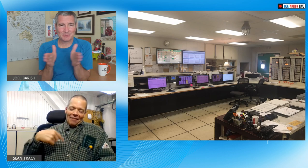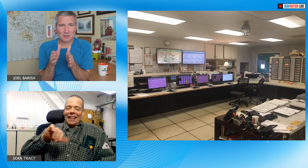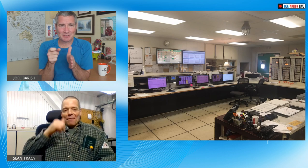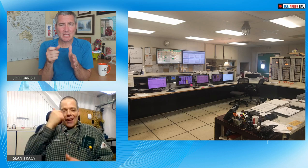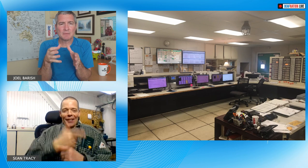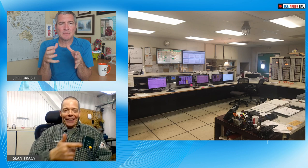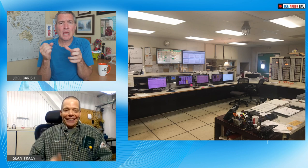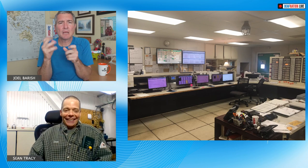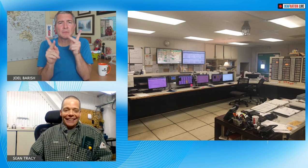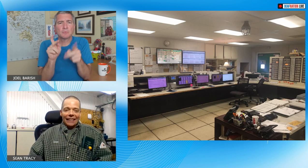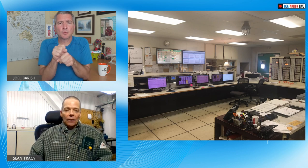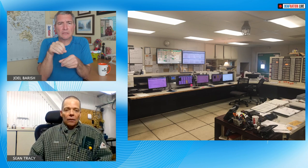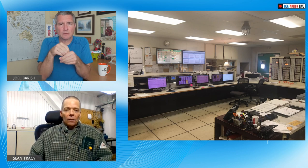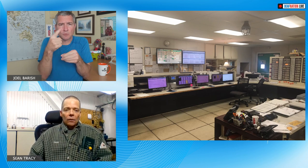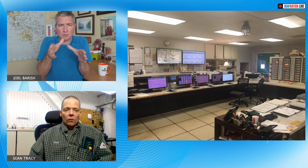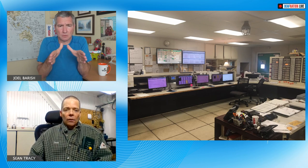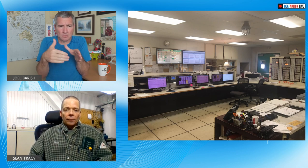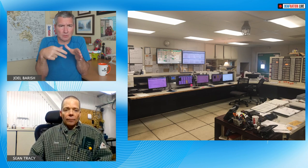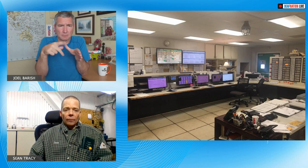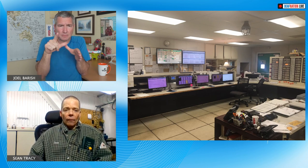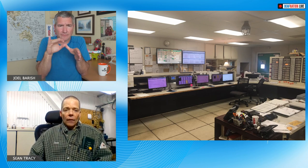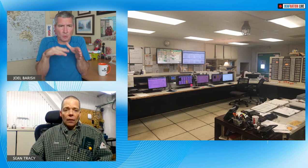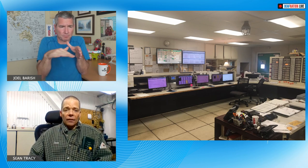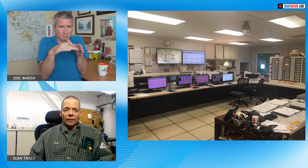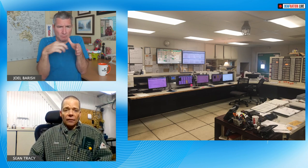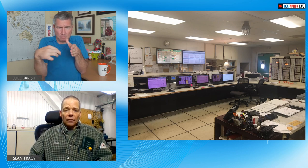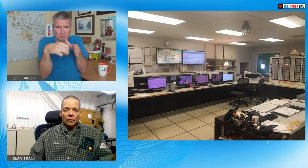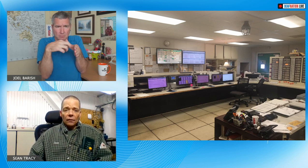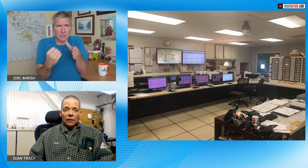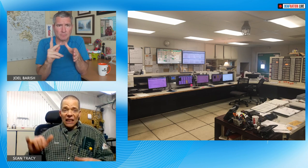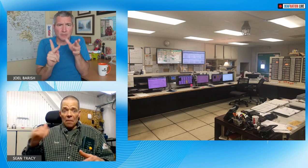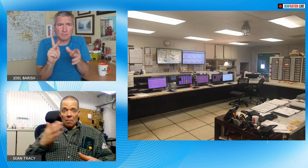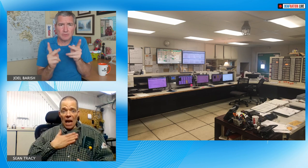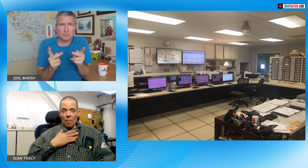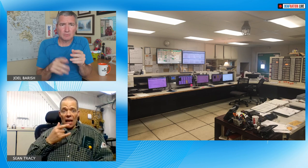You live together and work together in such a small space. How many people usually work on one platform?